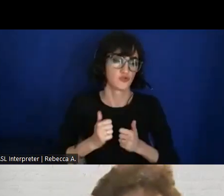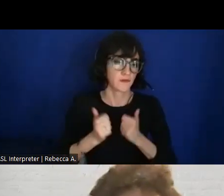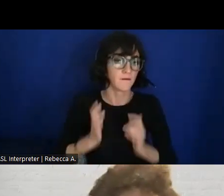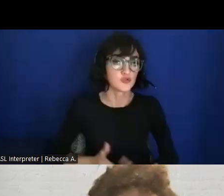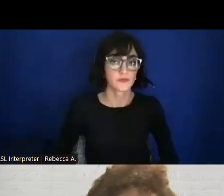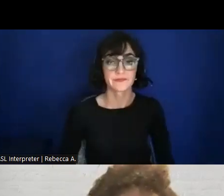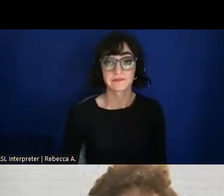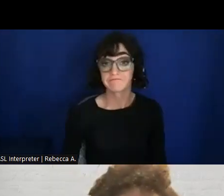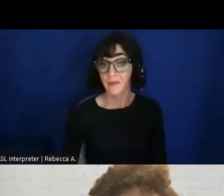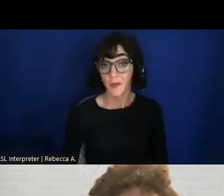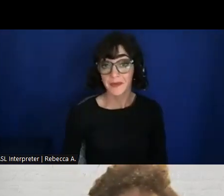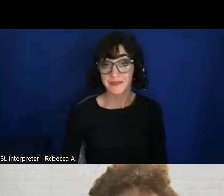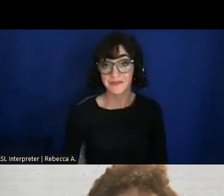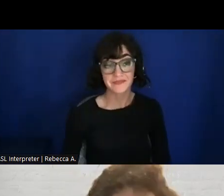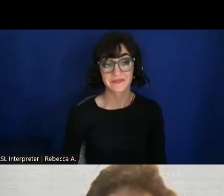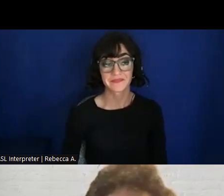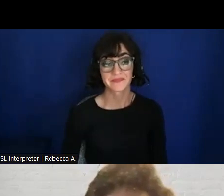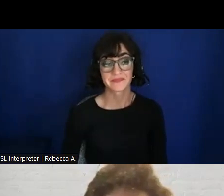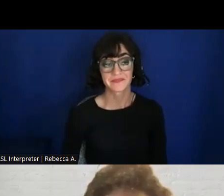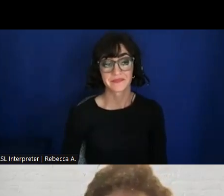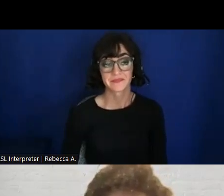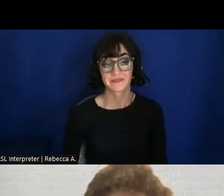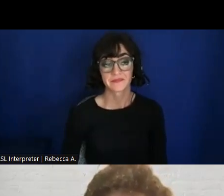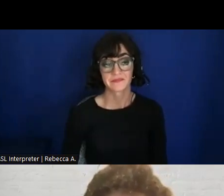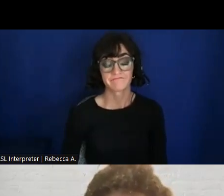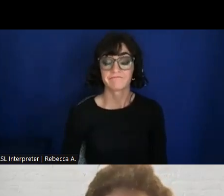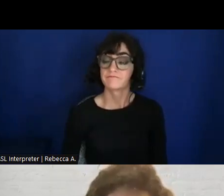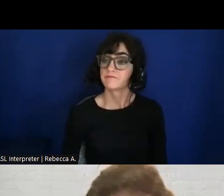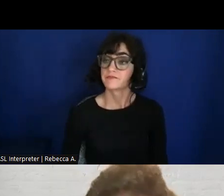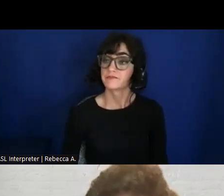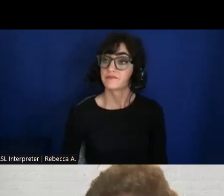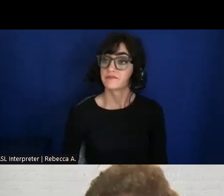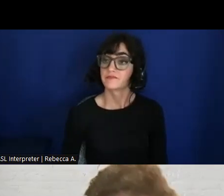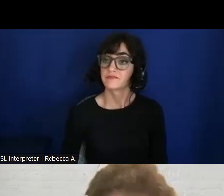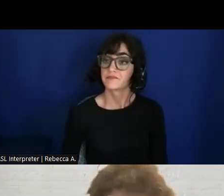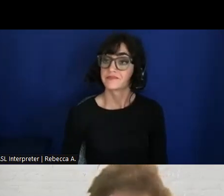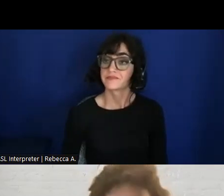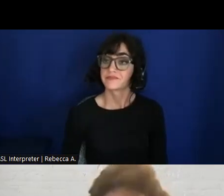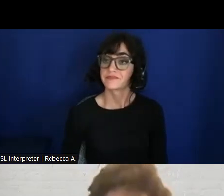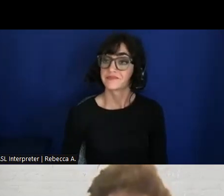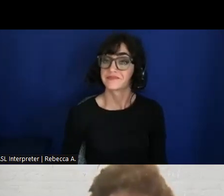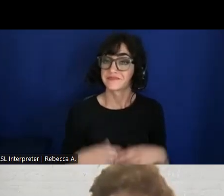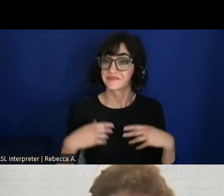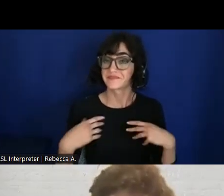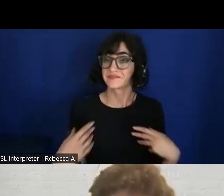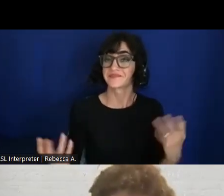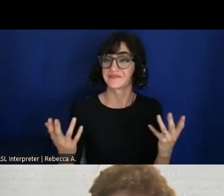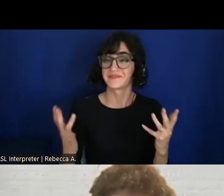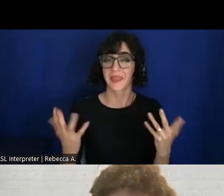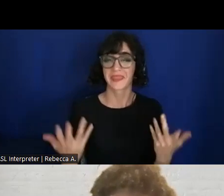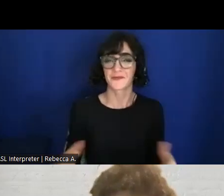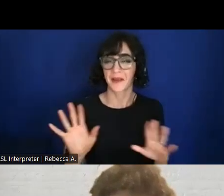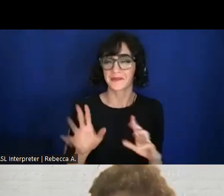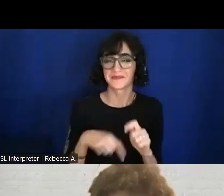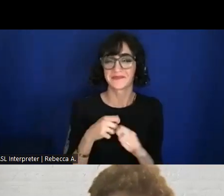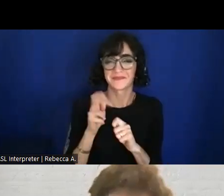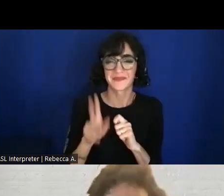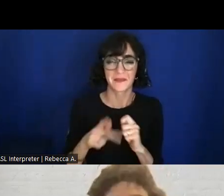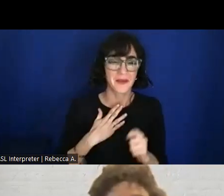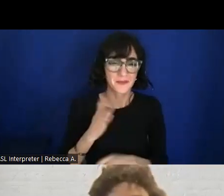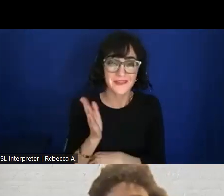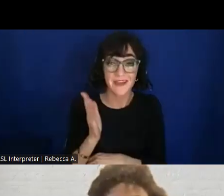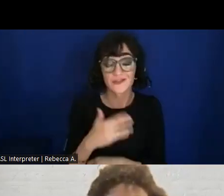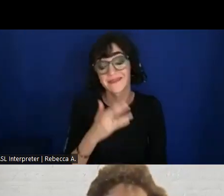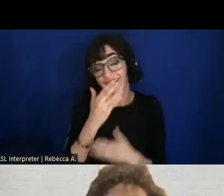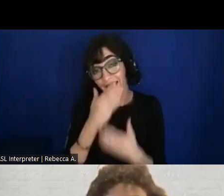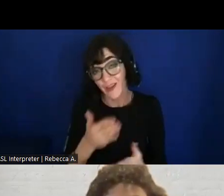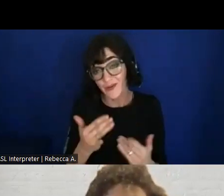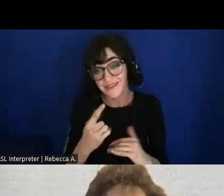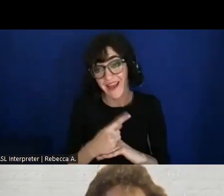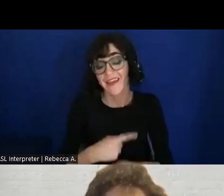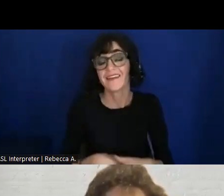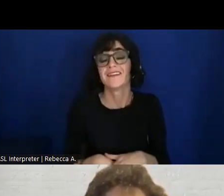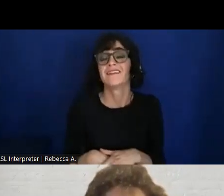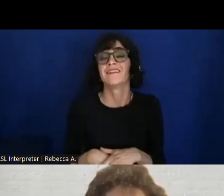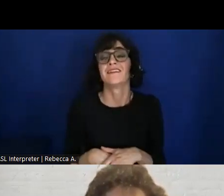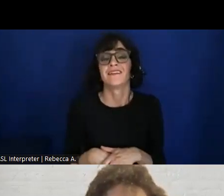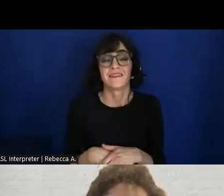okay um and so that is the end of the presentation so thank you um all for sitting through that